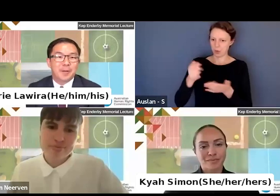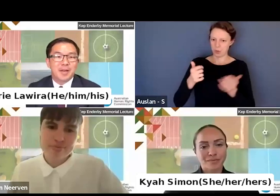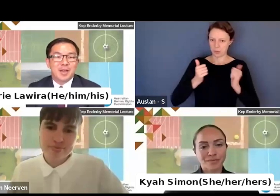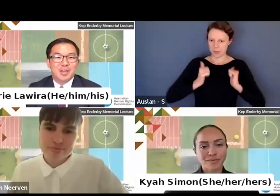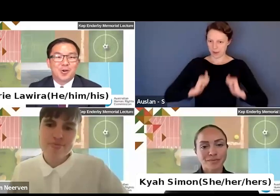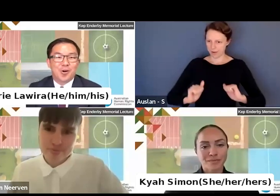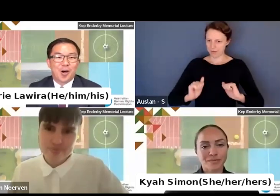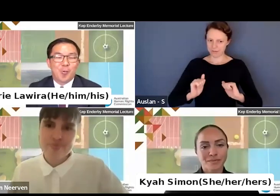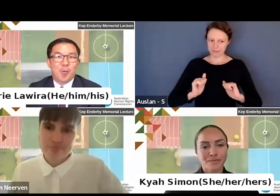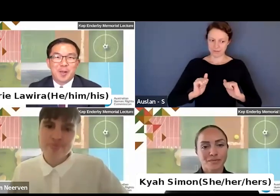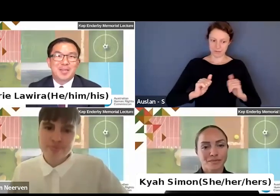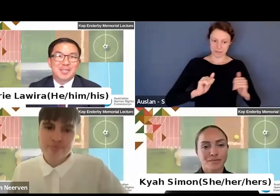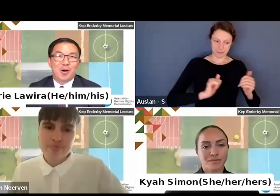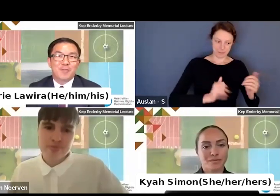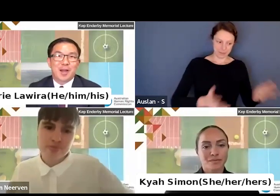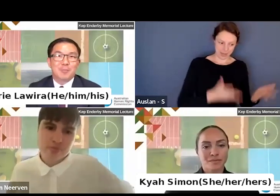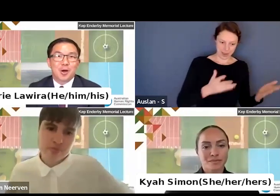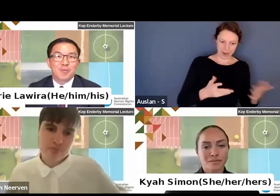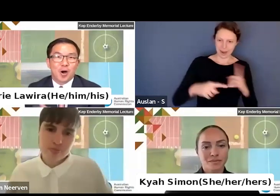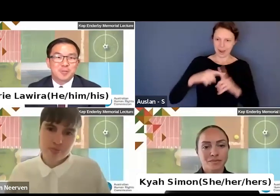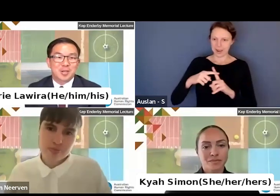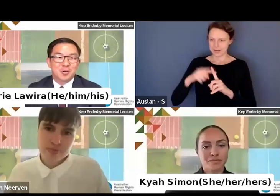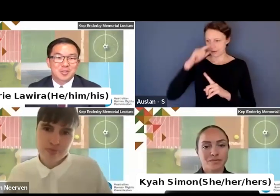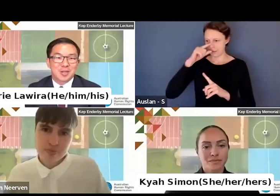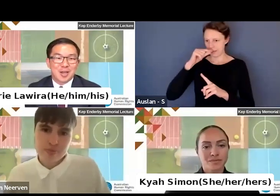but your ability to overcome a lot of obstacles